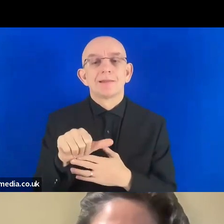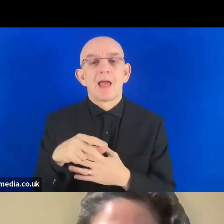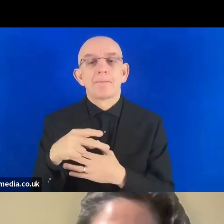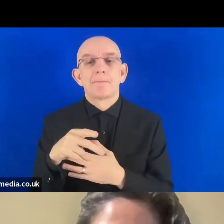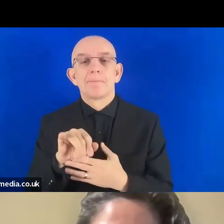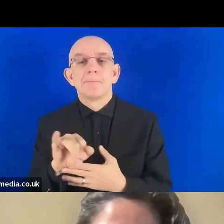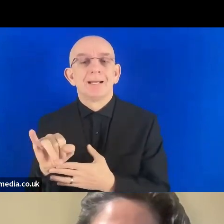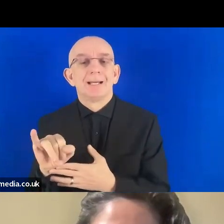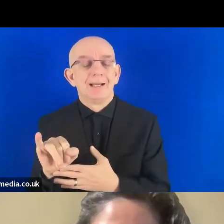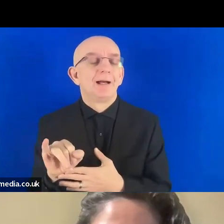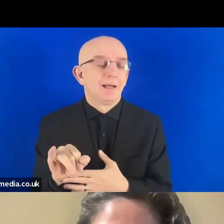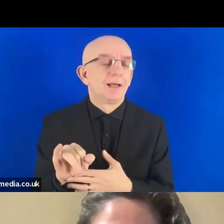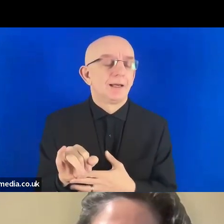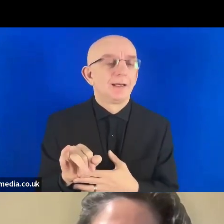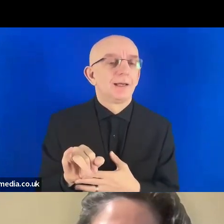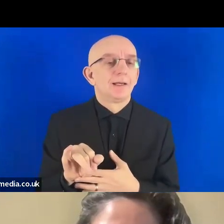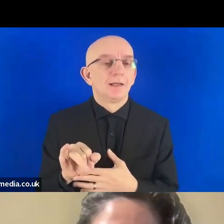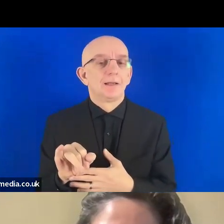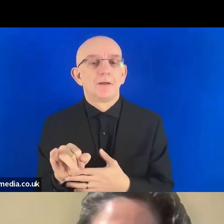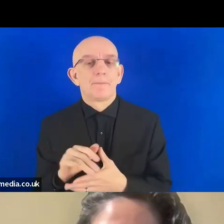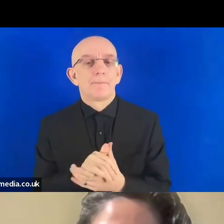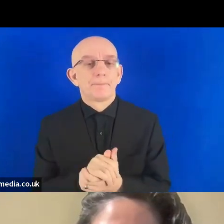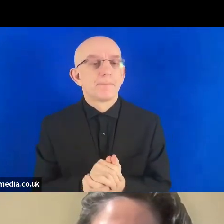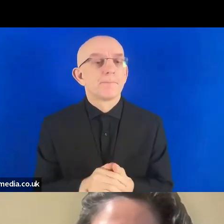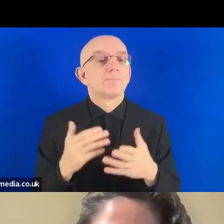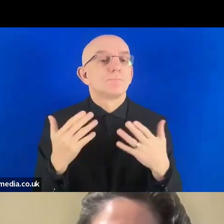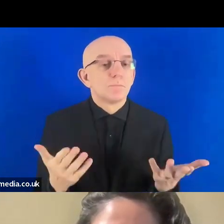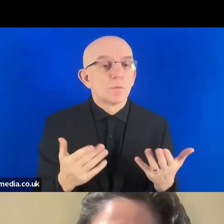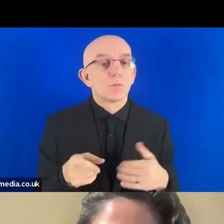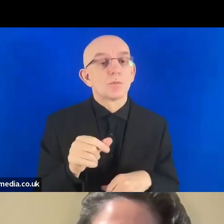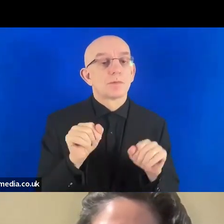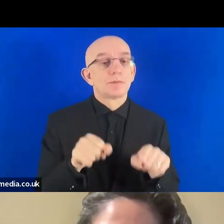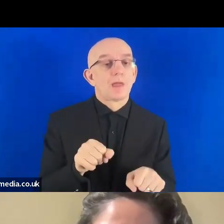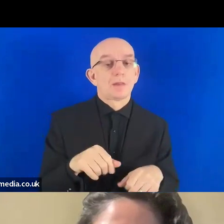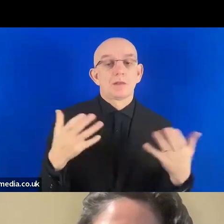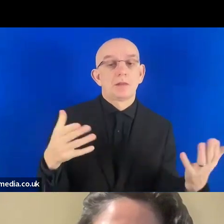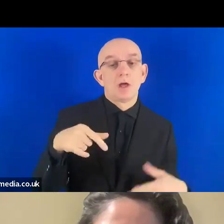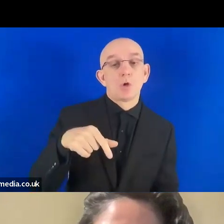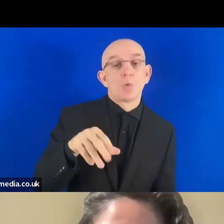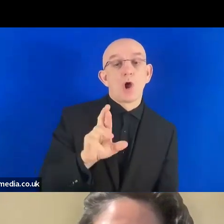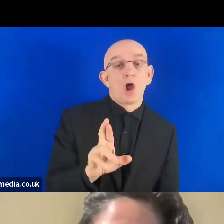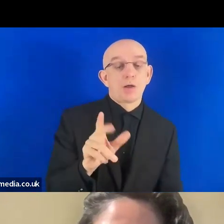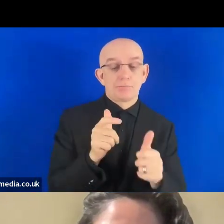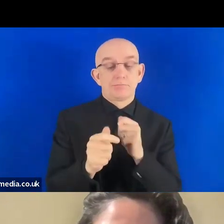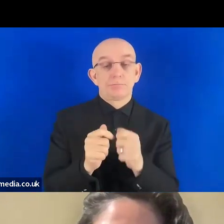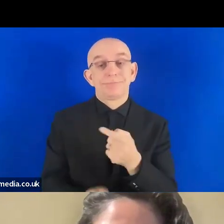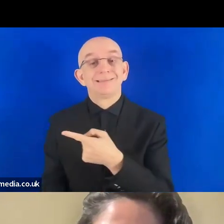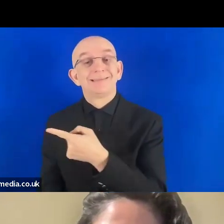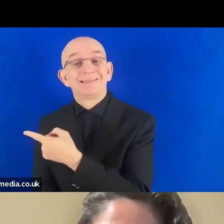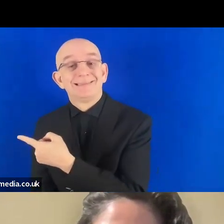So one is the option of the QR code, which I have shared here. And probably we could try it for the, participants that have already received